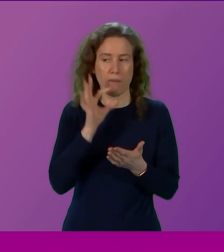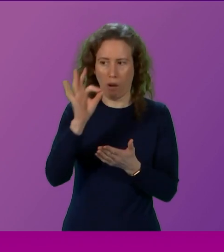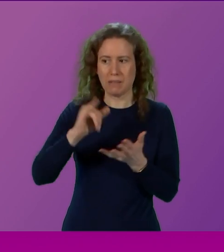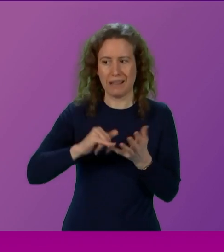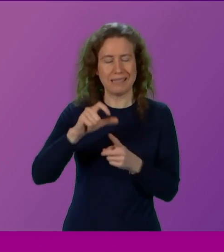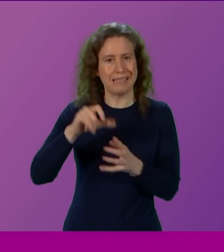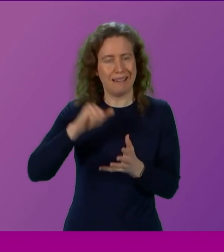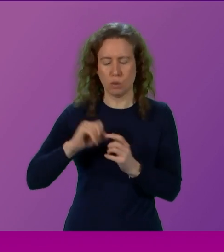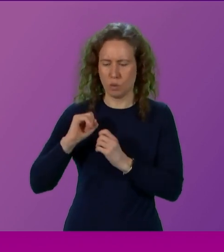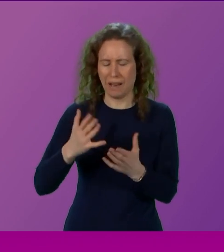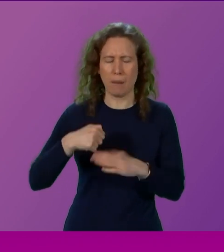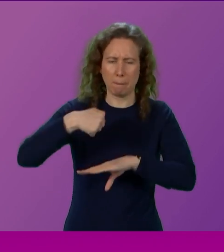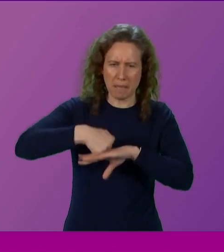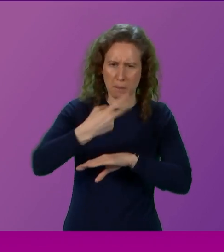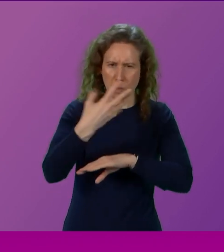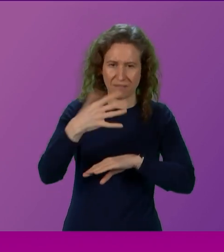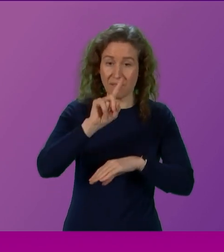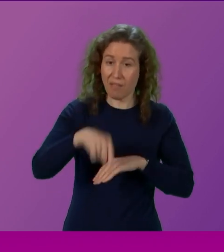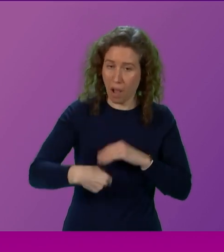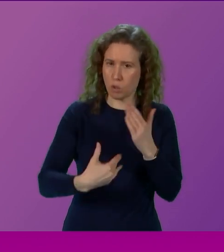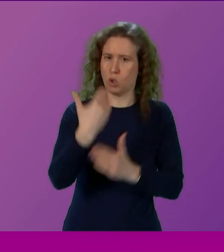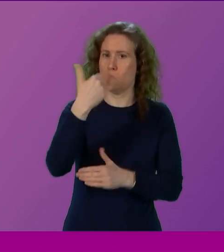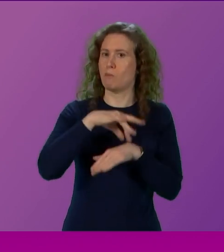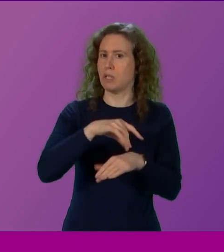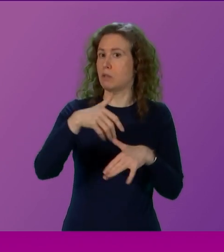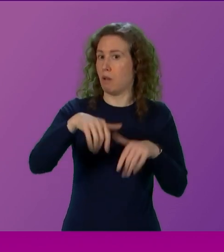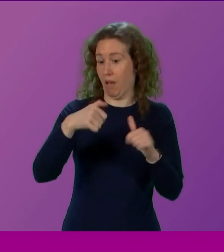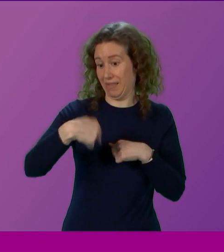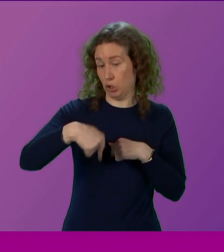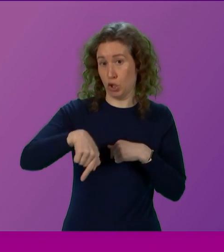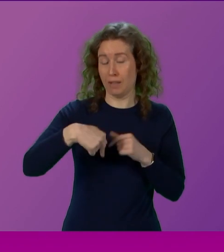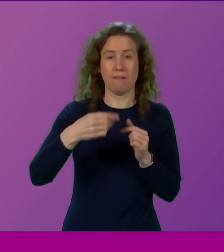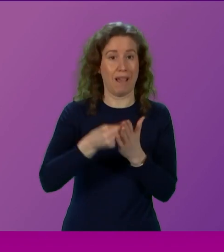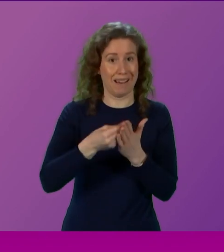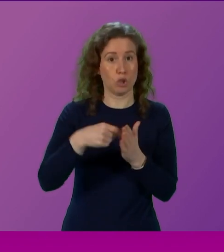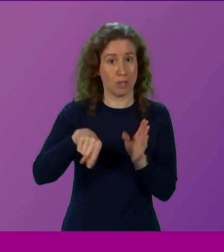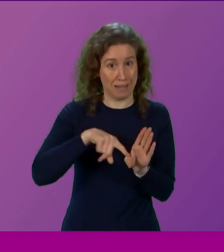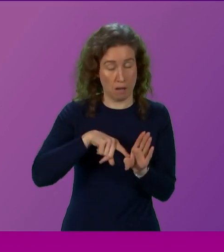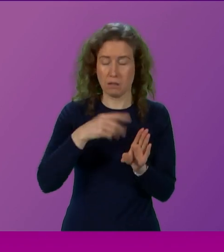deliver at least 25,000 new apprenticeship starts in this financial year, and there are still some